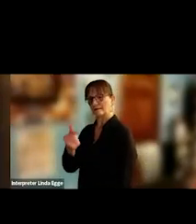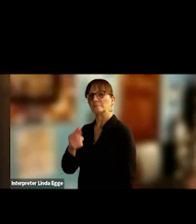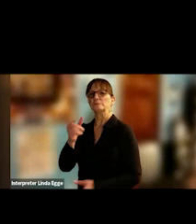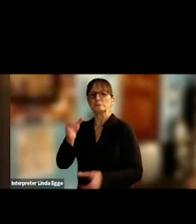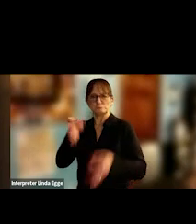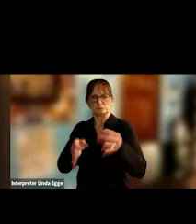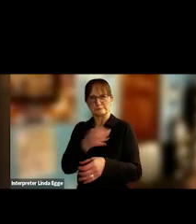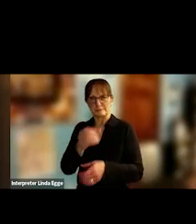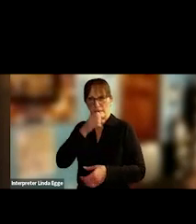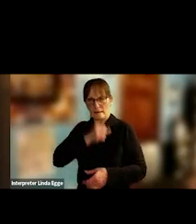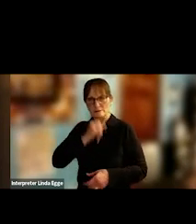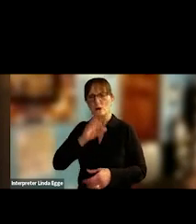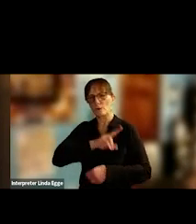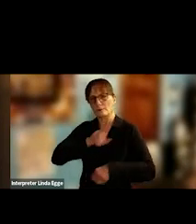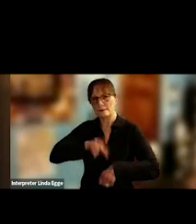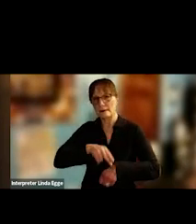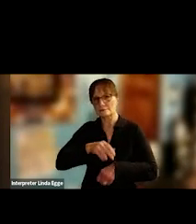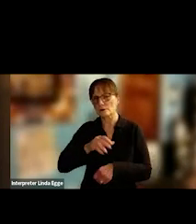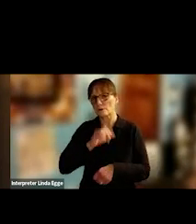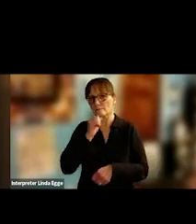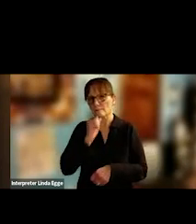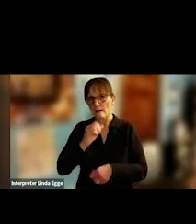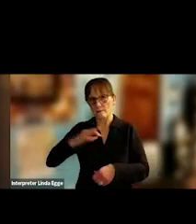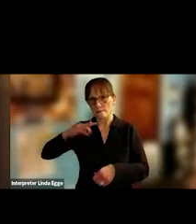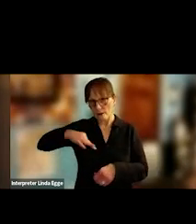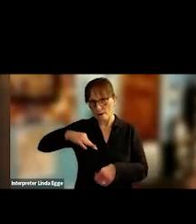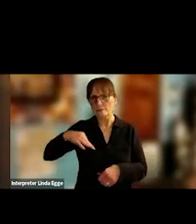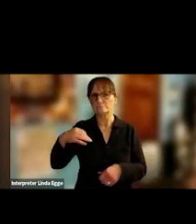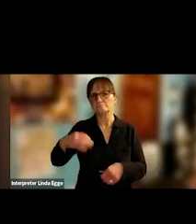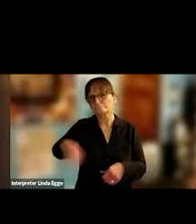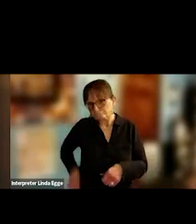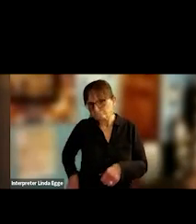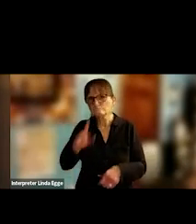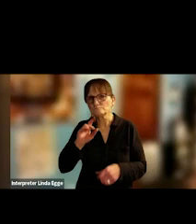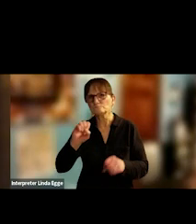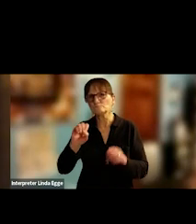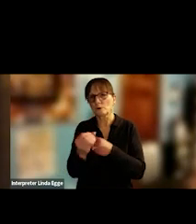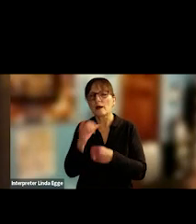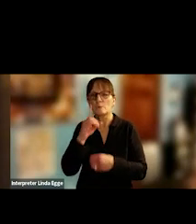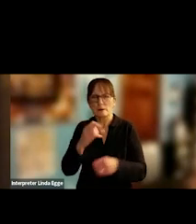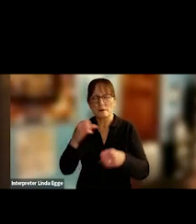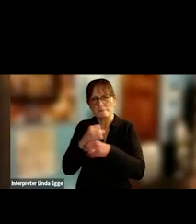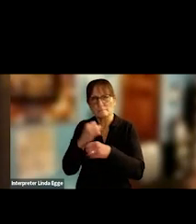We're a national nonprofit organization that uses the power of the law to fight senior poverty.